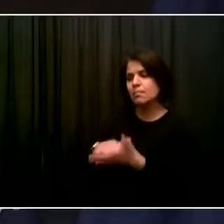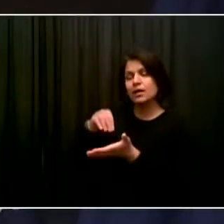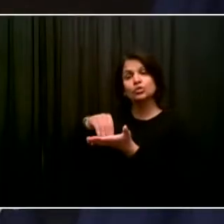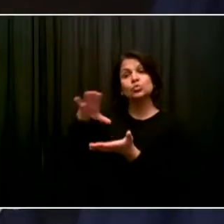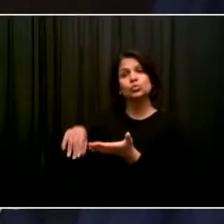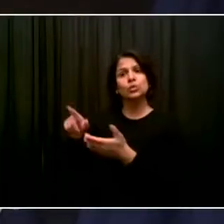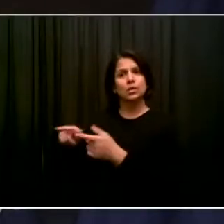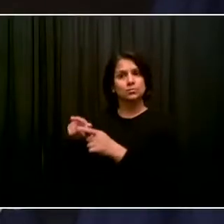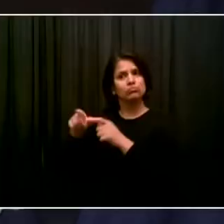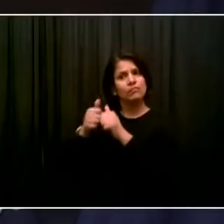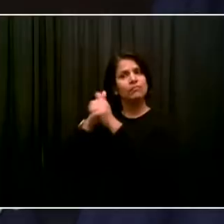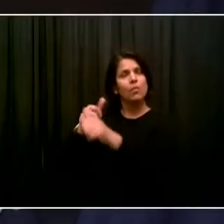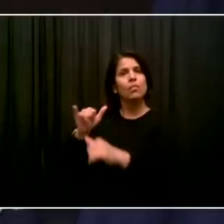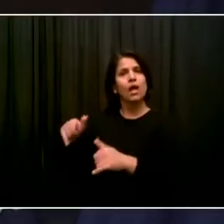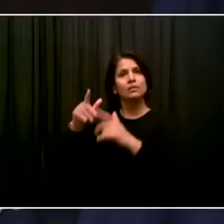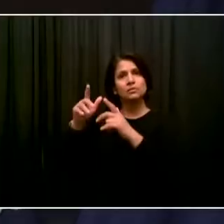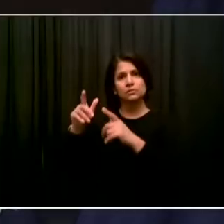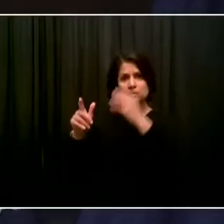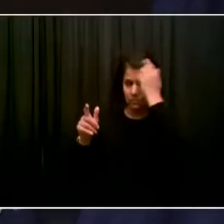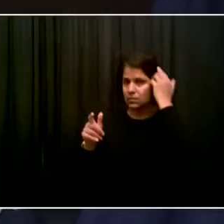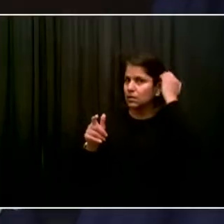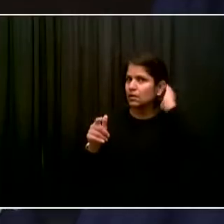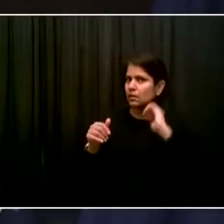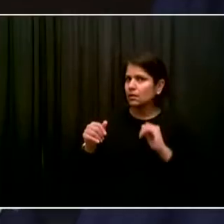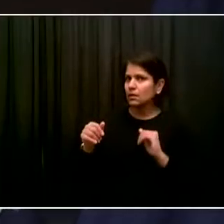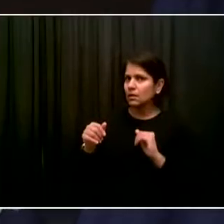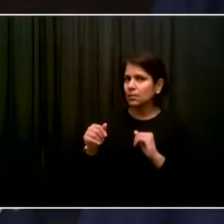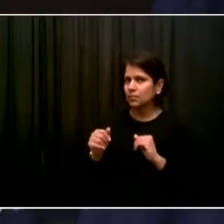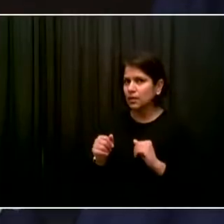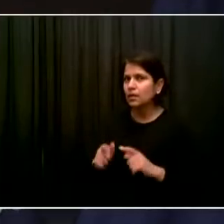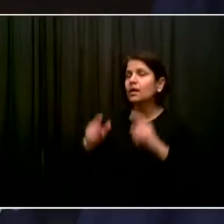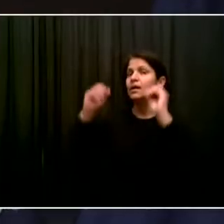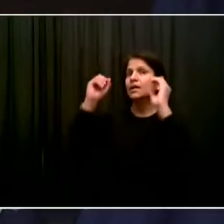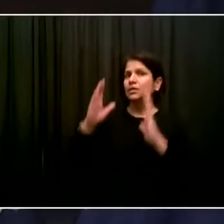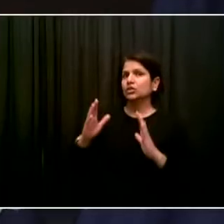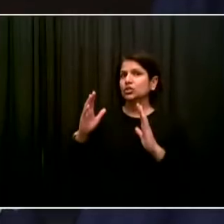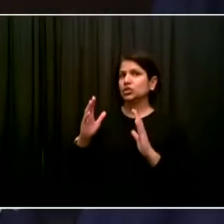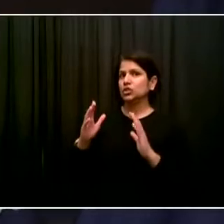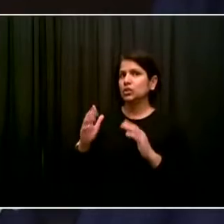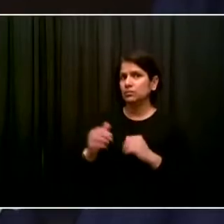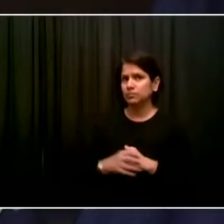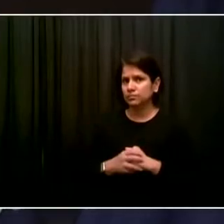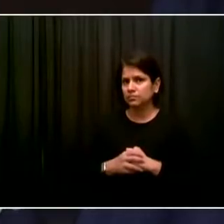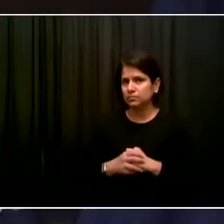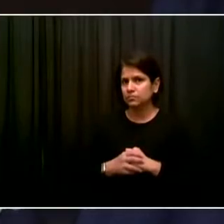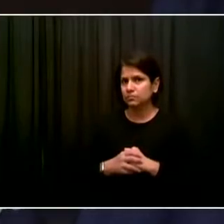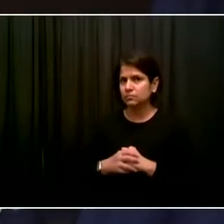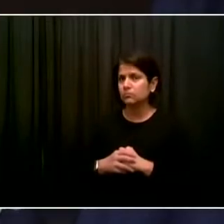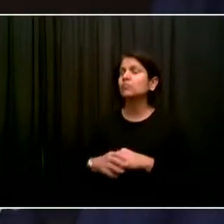AND THAT ALLOWS STUDENTS TO